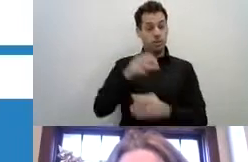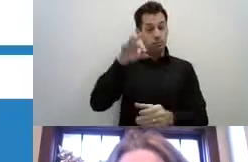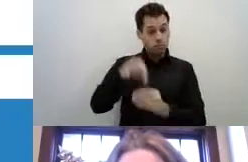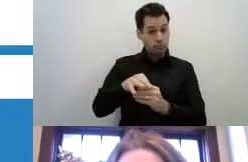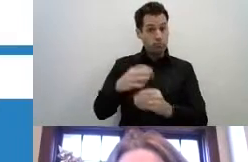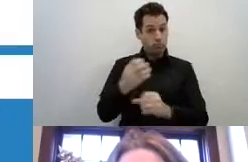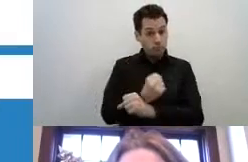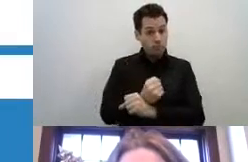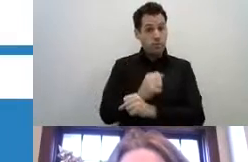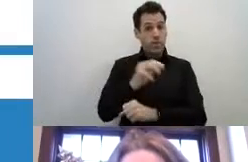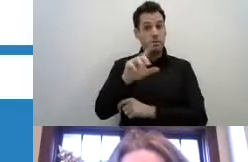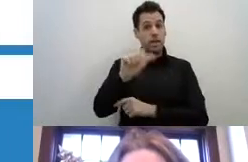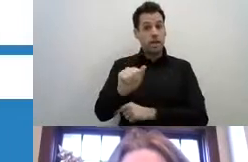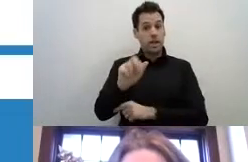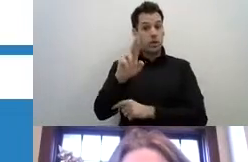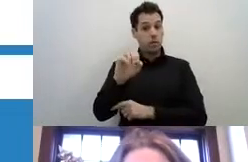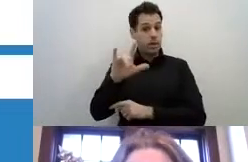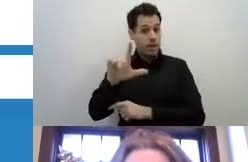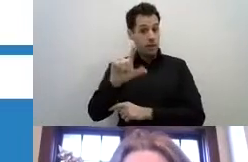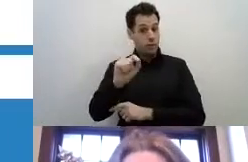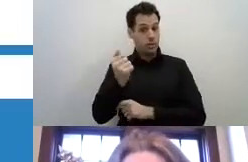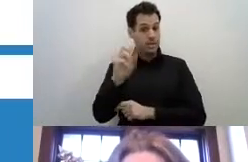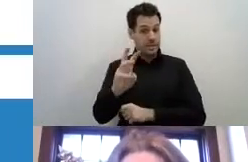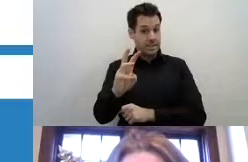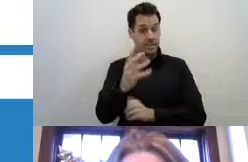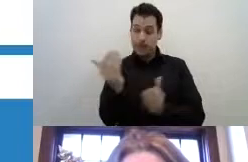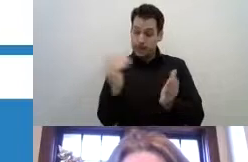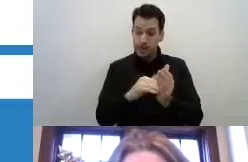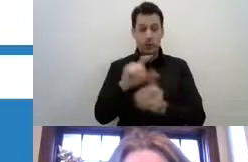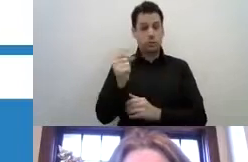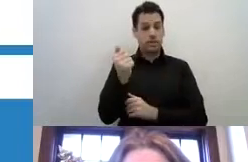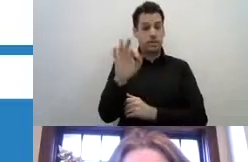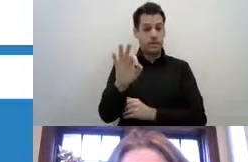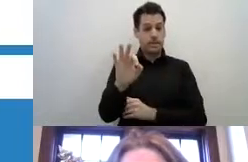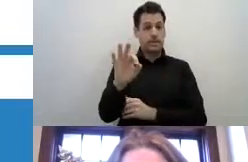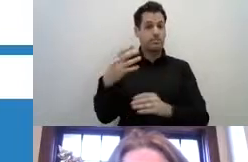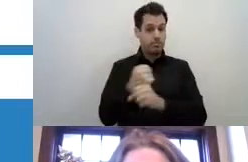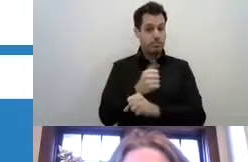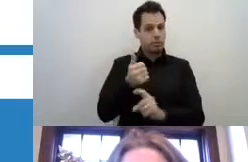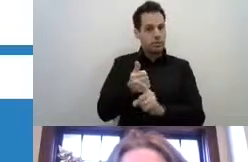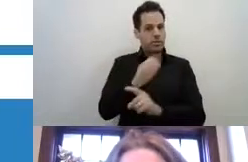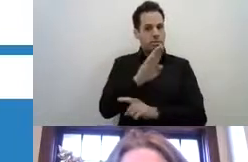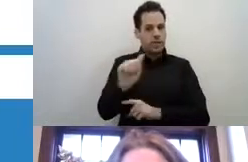real in 2016 and then again in 2019 she holds a bachelor of arts and communications from